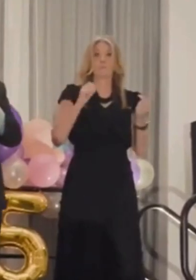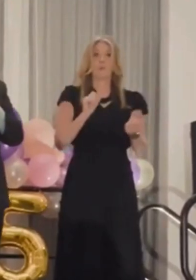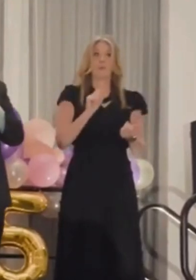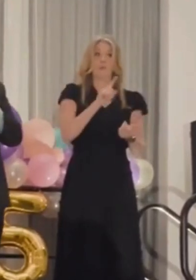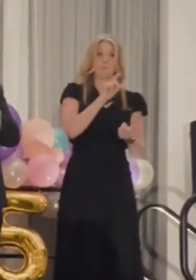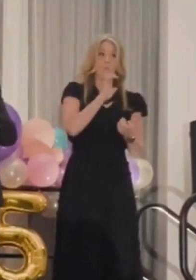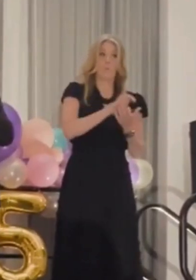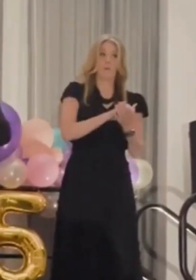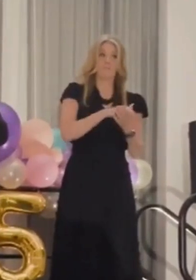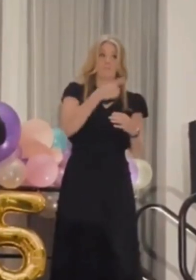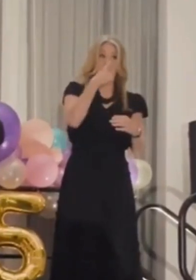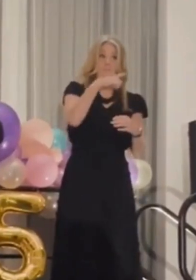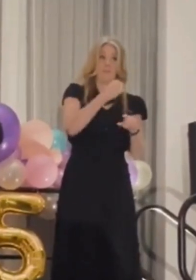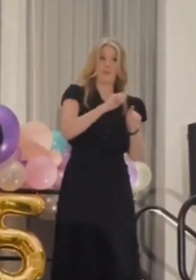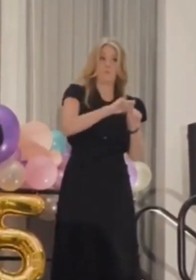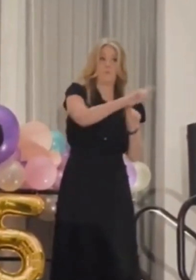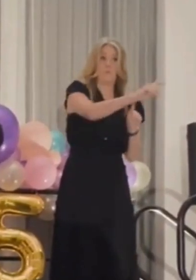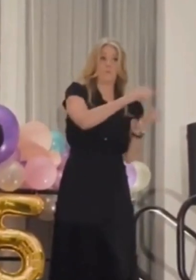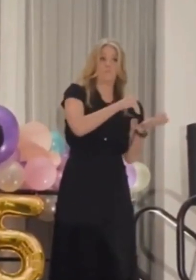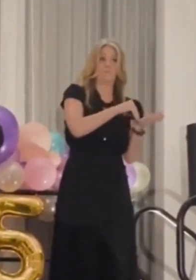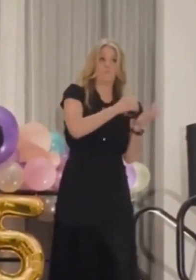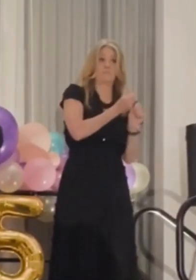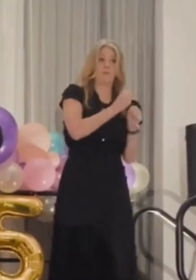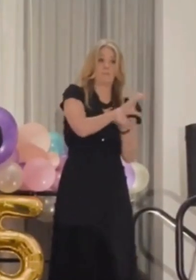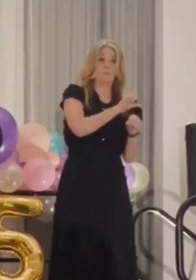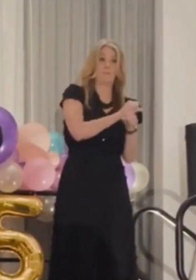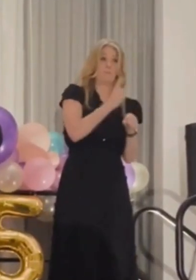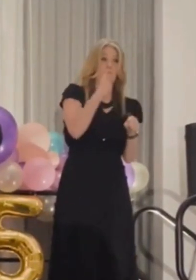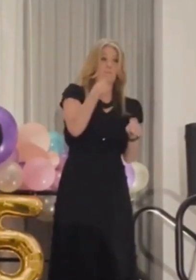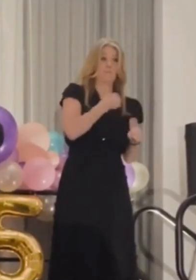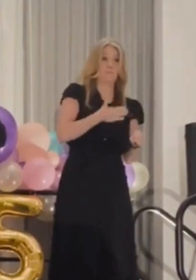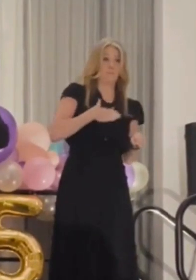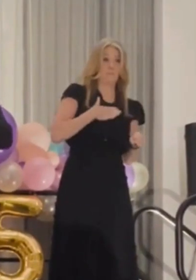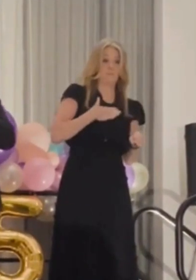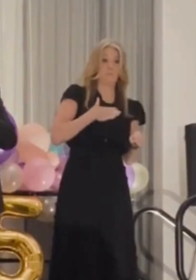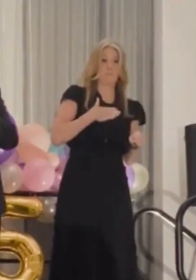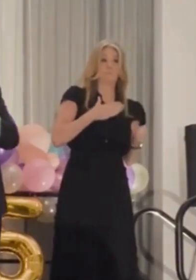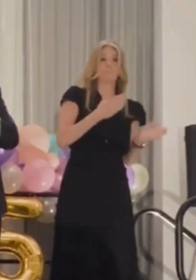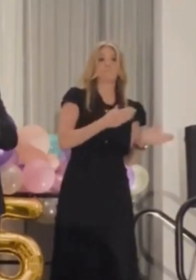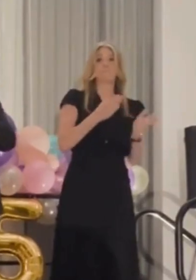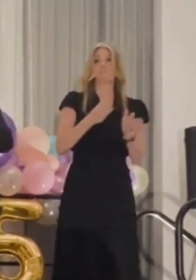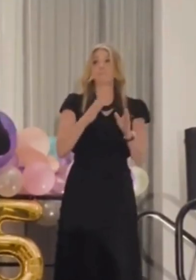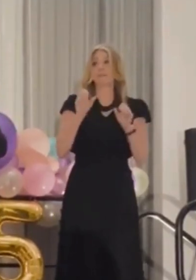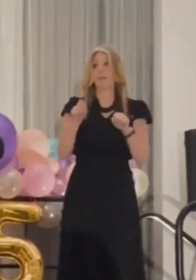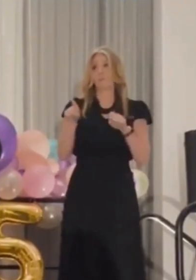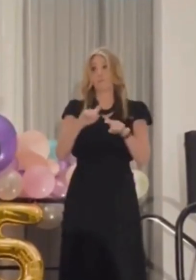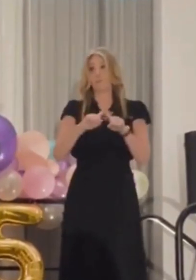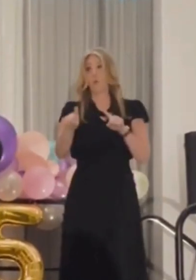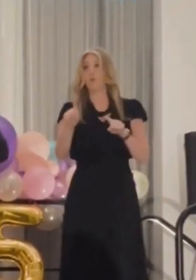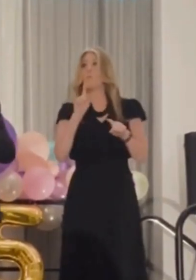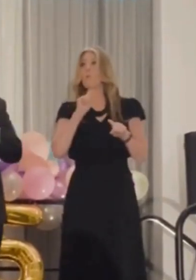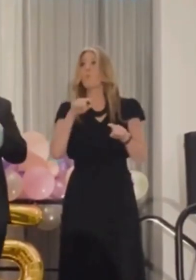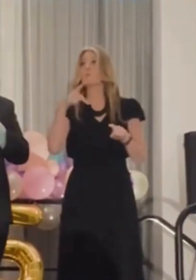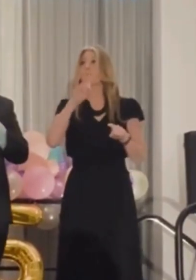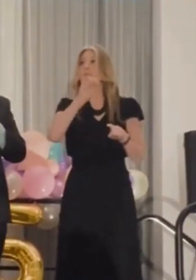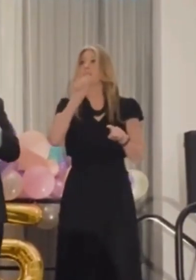can you call and make a doctor's appointment for me? Can you call and order pizza? Do you remember